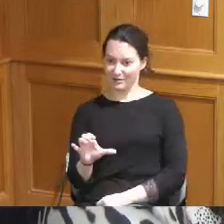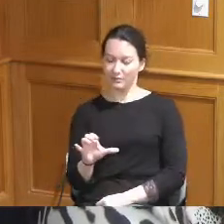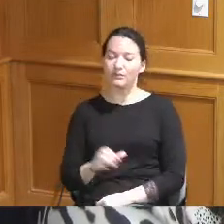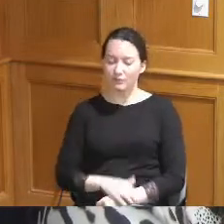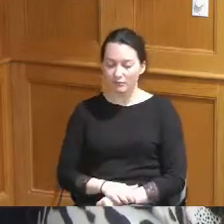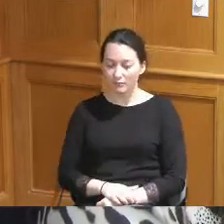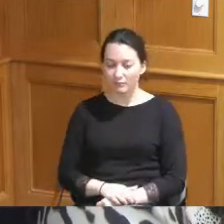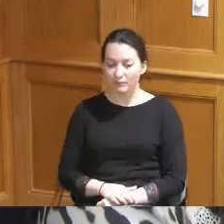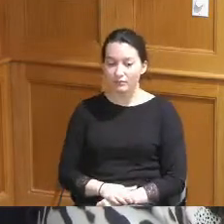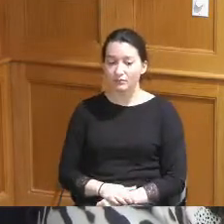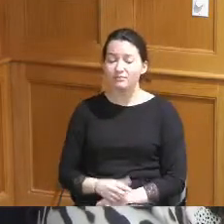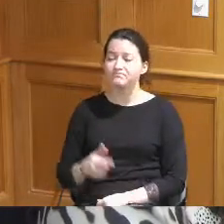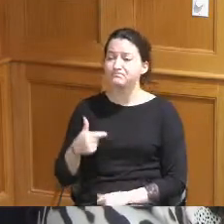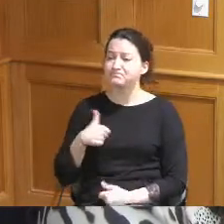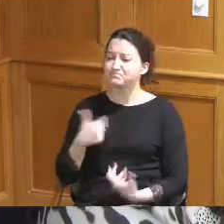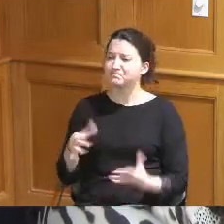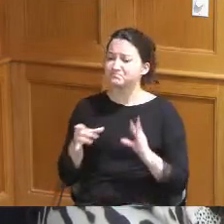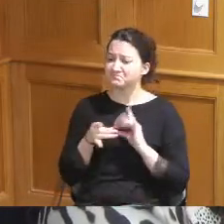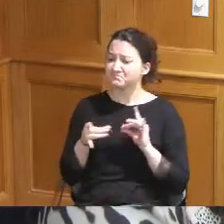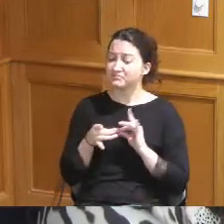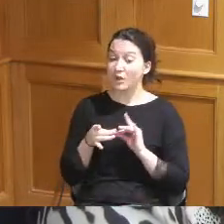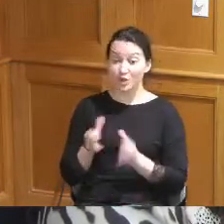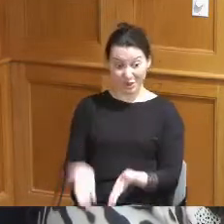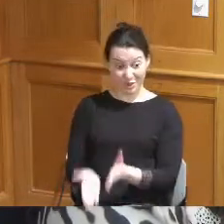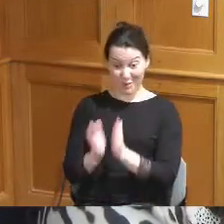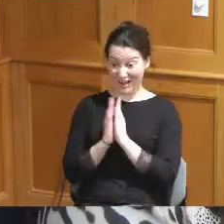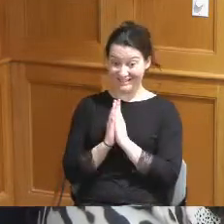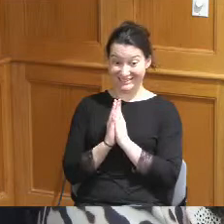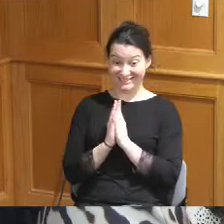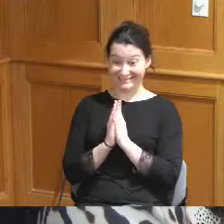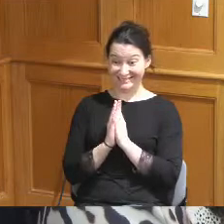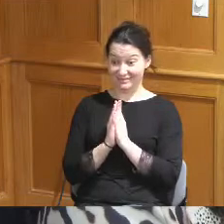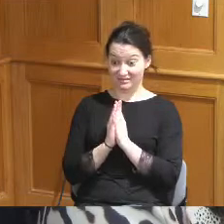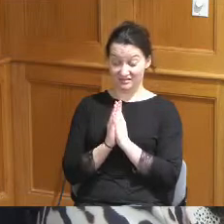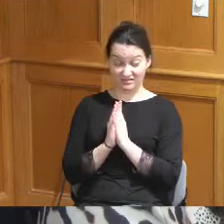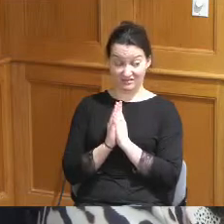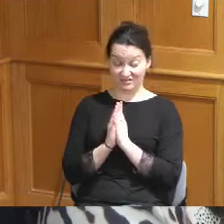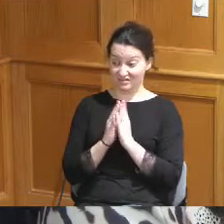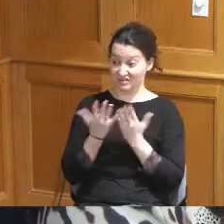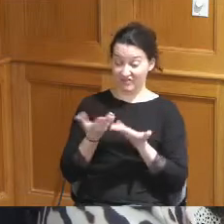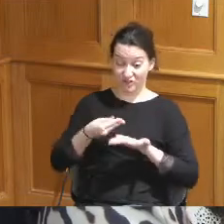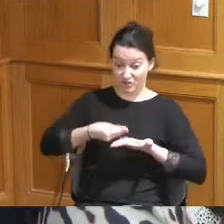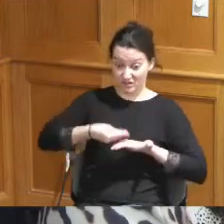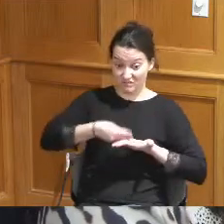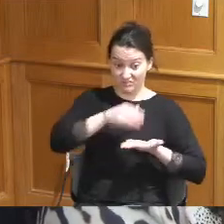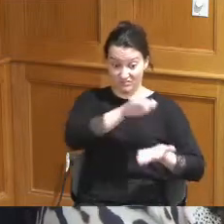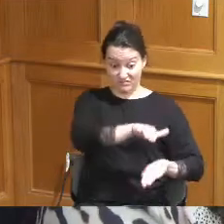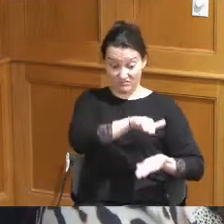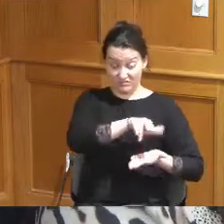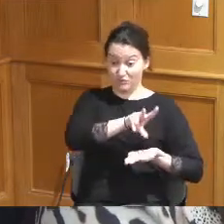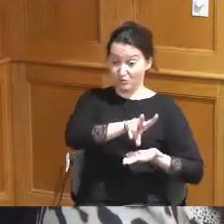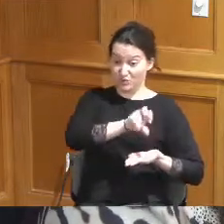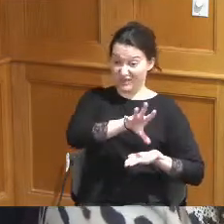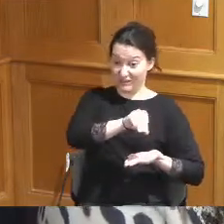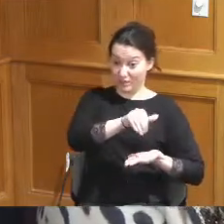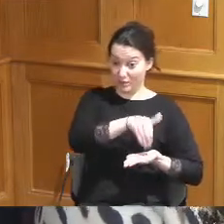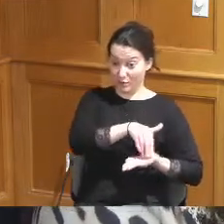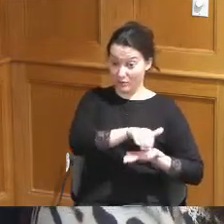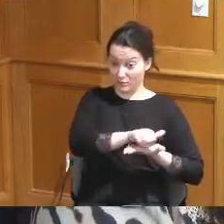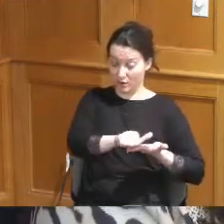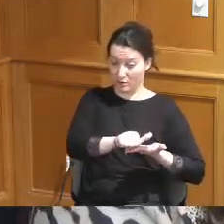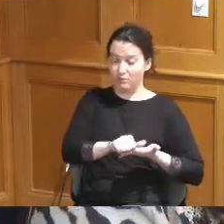and as I was saying the request is we've already allocated 250,000 from the American Rescue pan